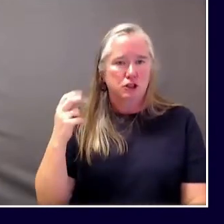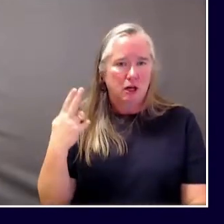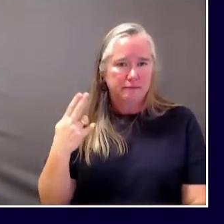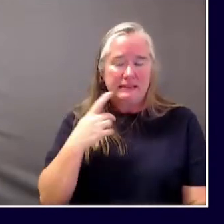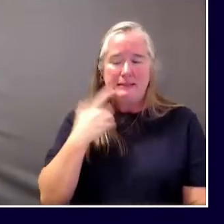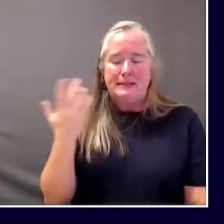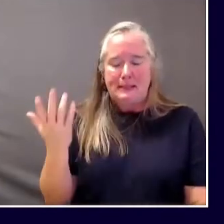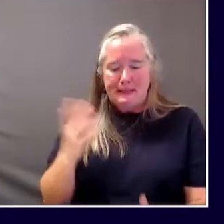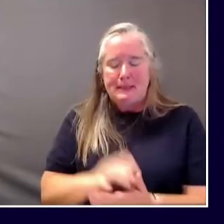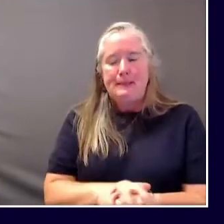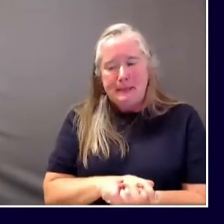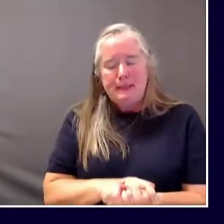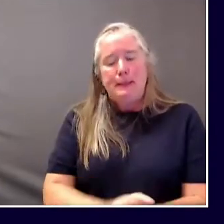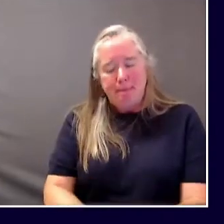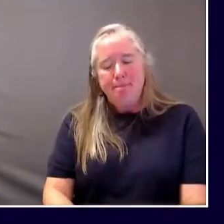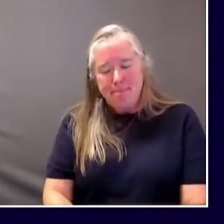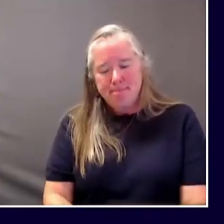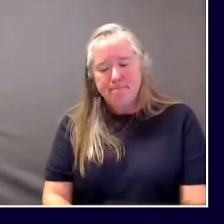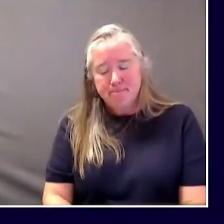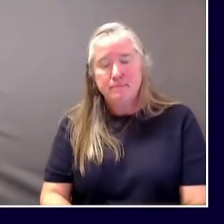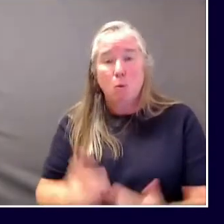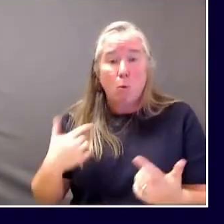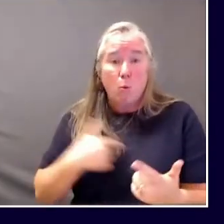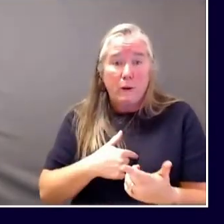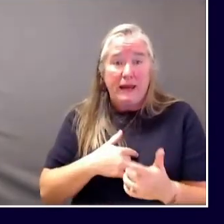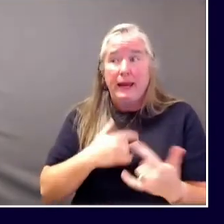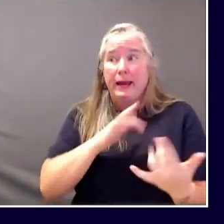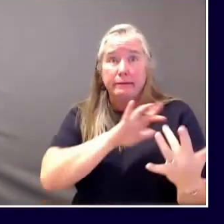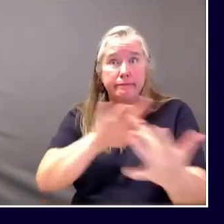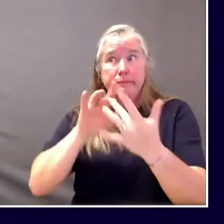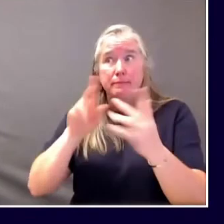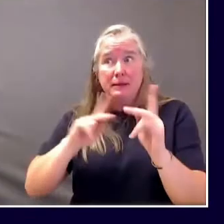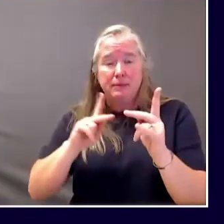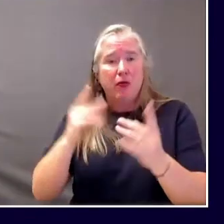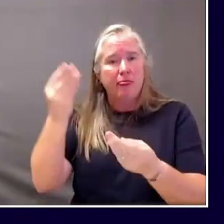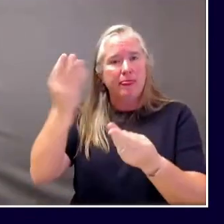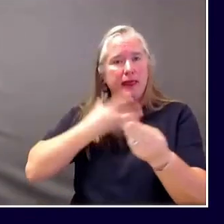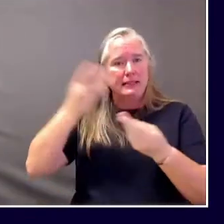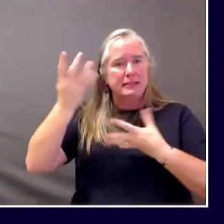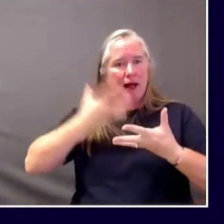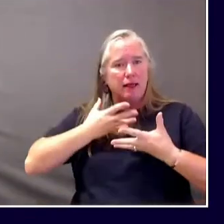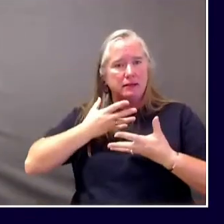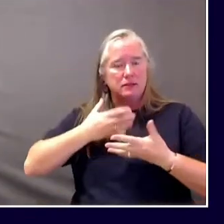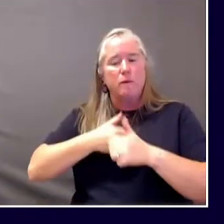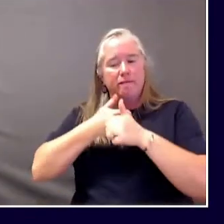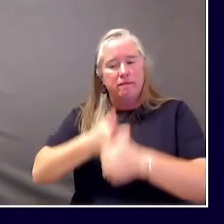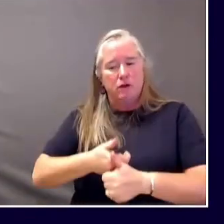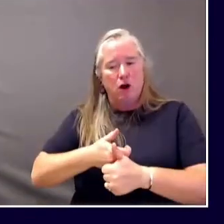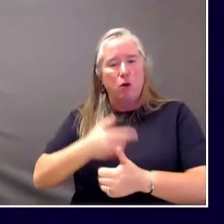go on is based on what people